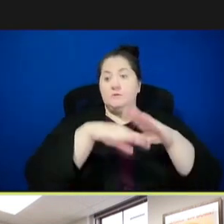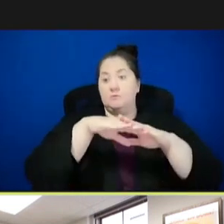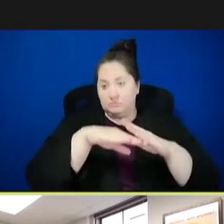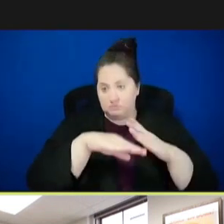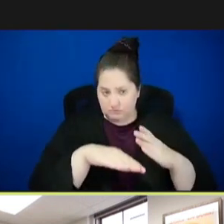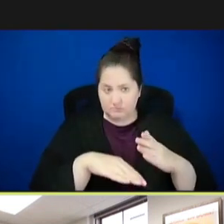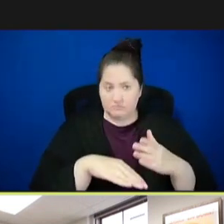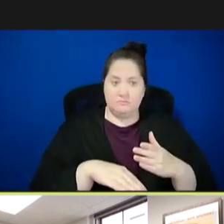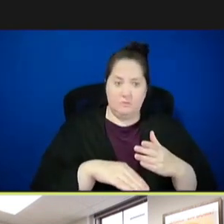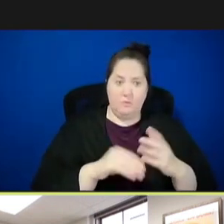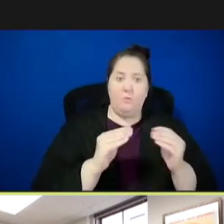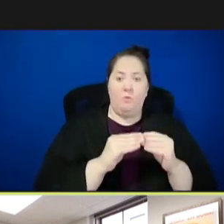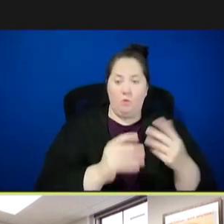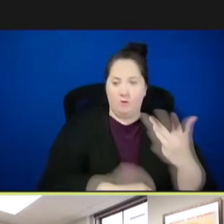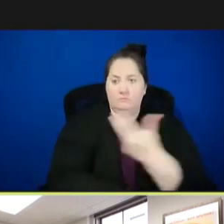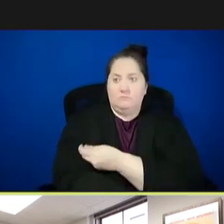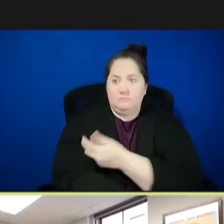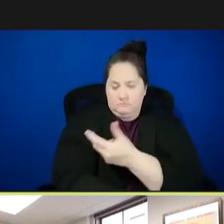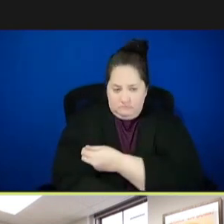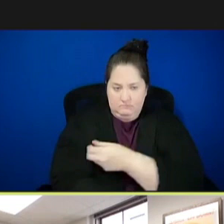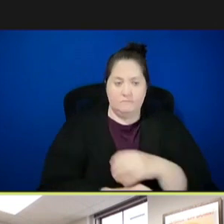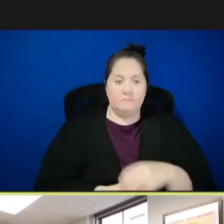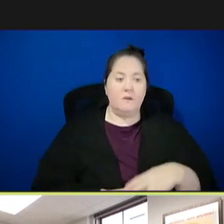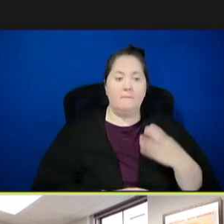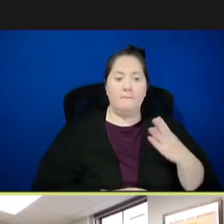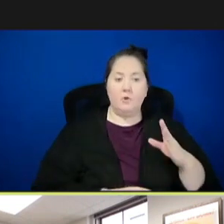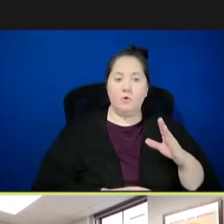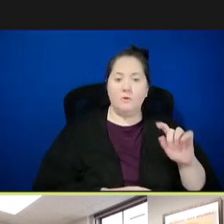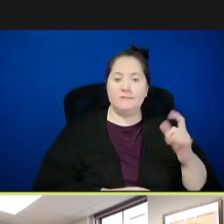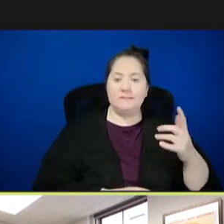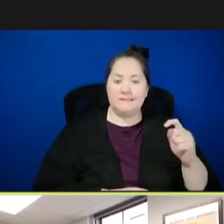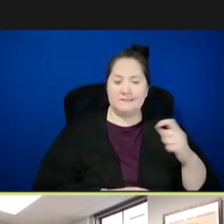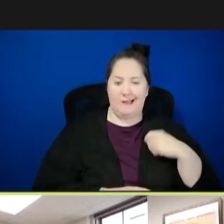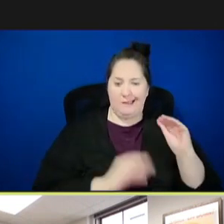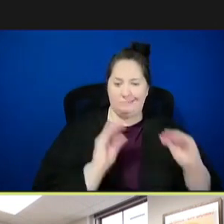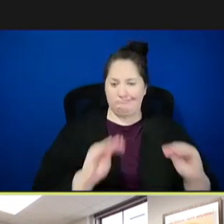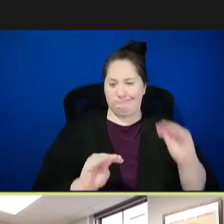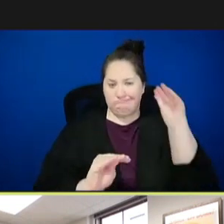uptake. You can see the blue text are things that I put on there: patients, provider,